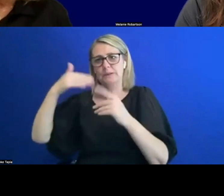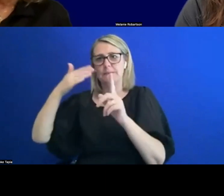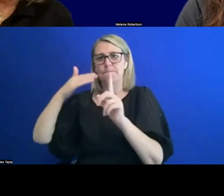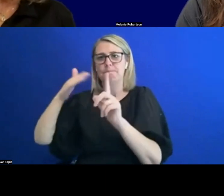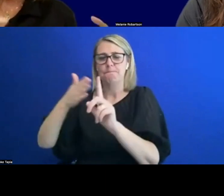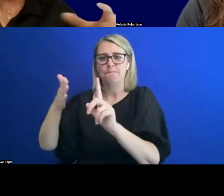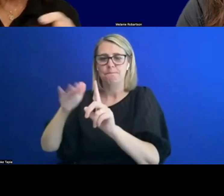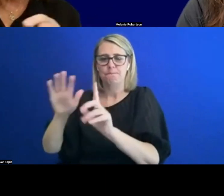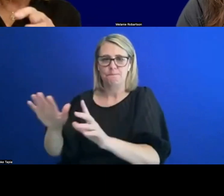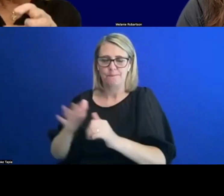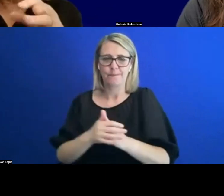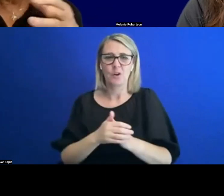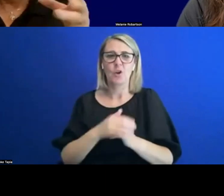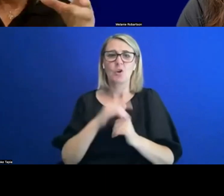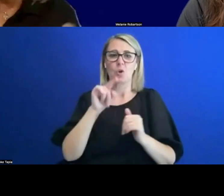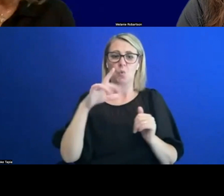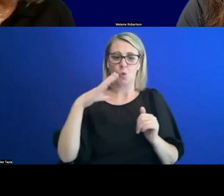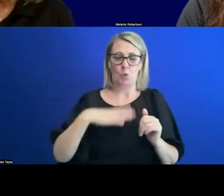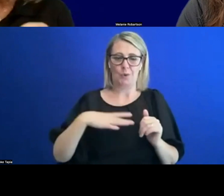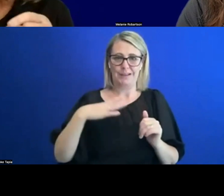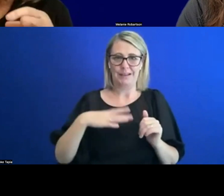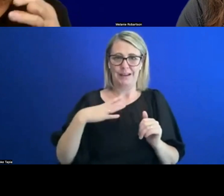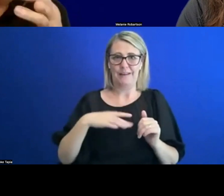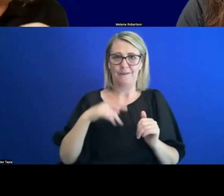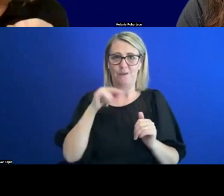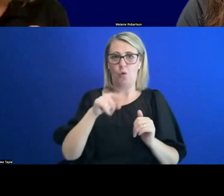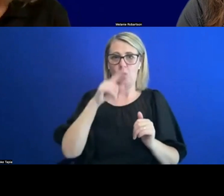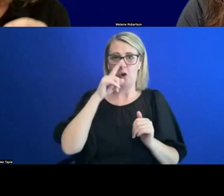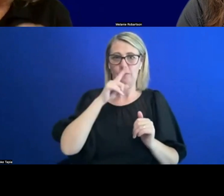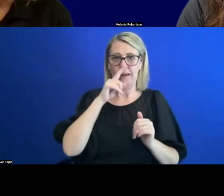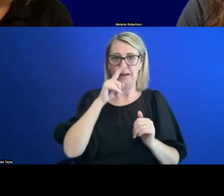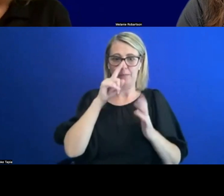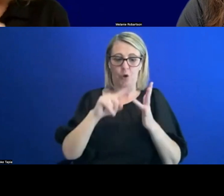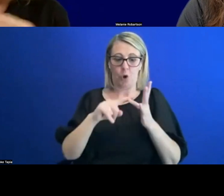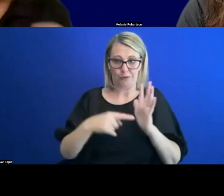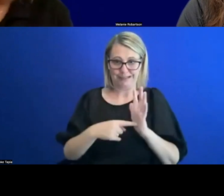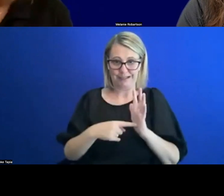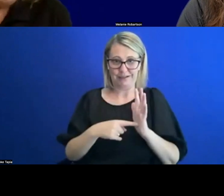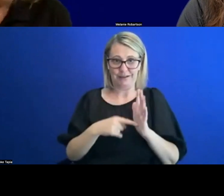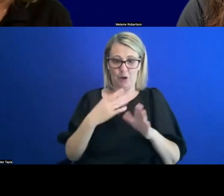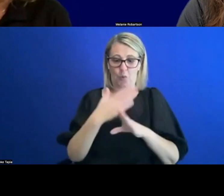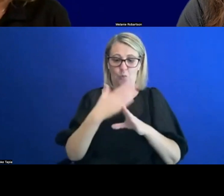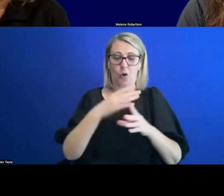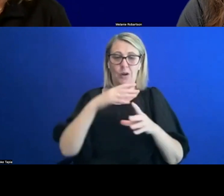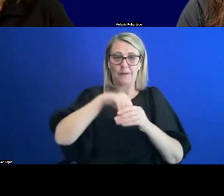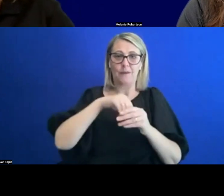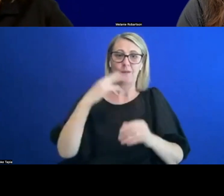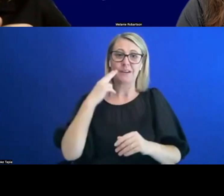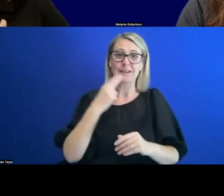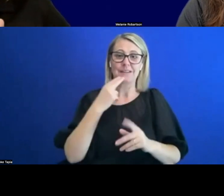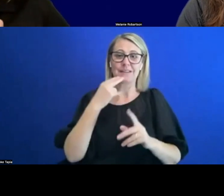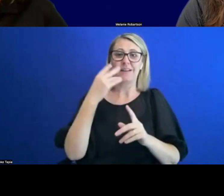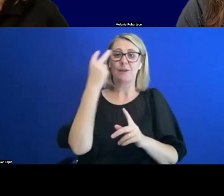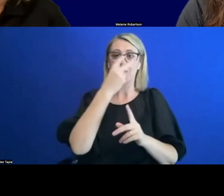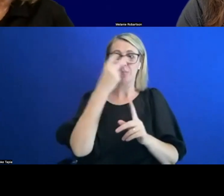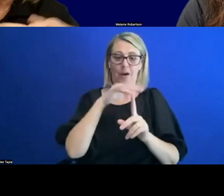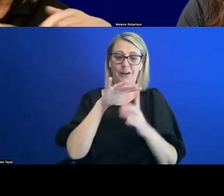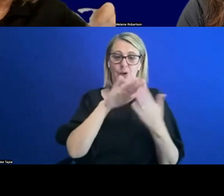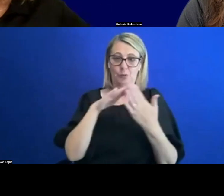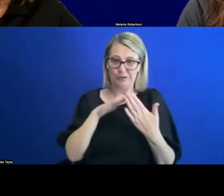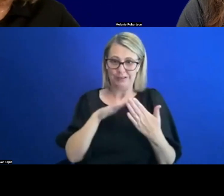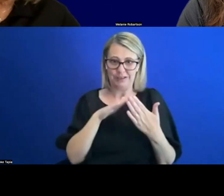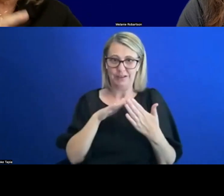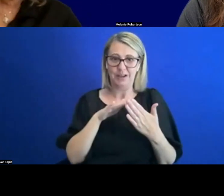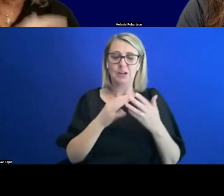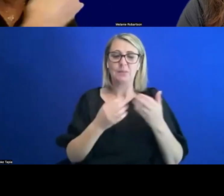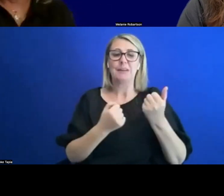need is for our individuals who are OTs who work within our deafblind field to be supported or to